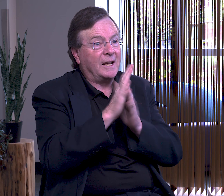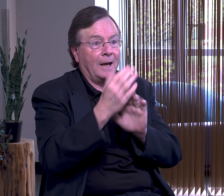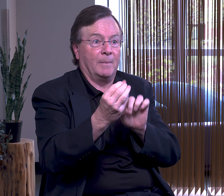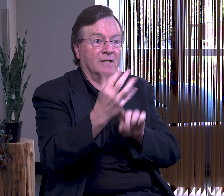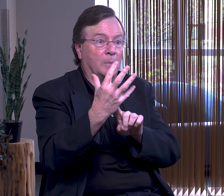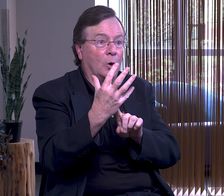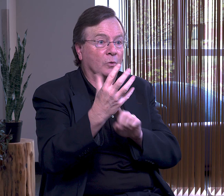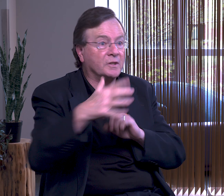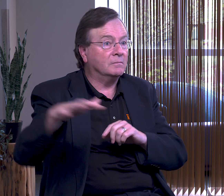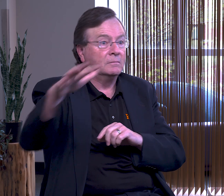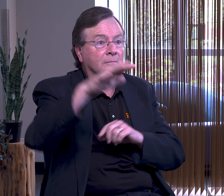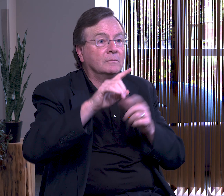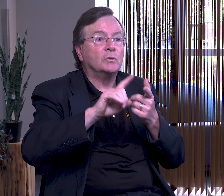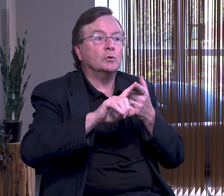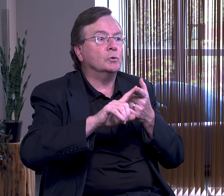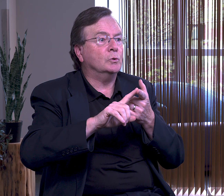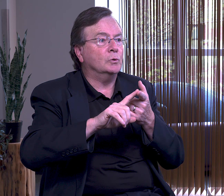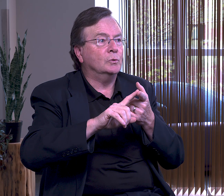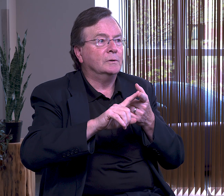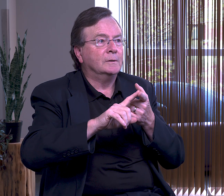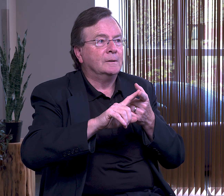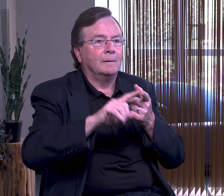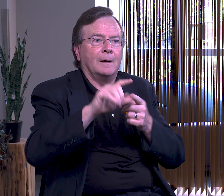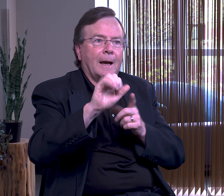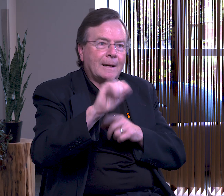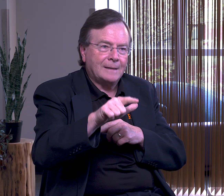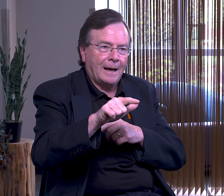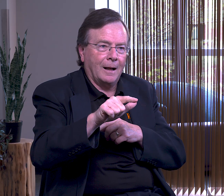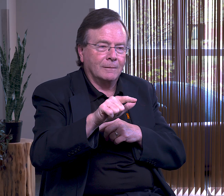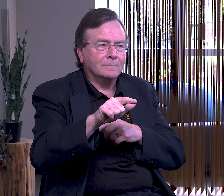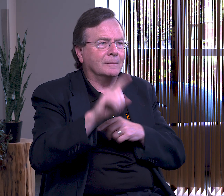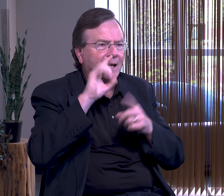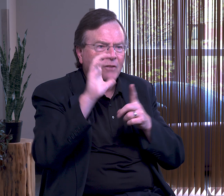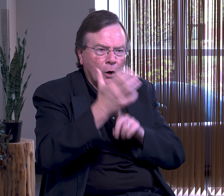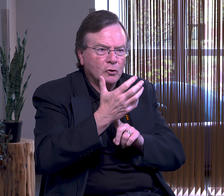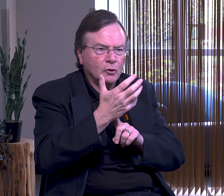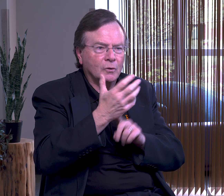I became exposed to ASL, Deaf culture,